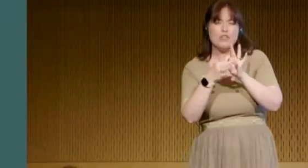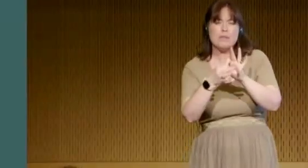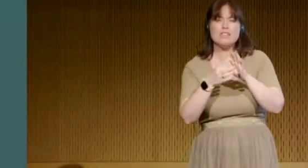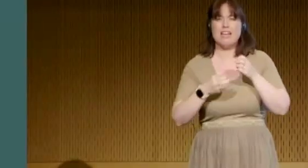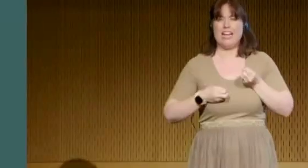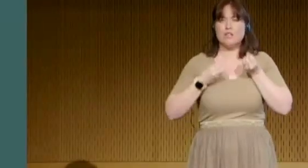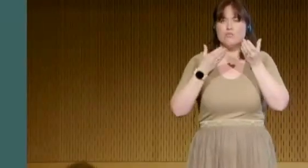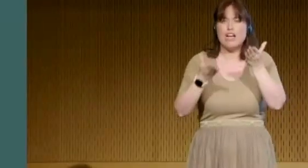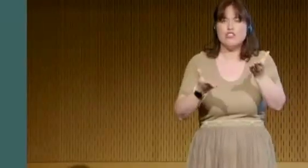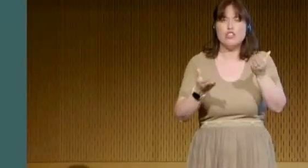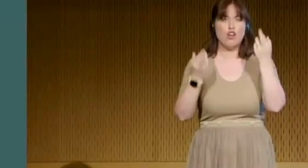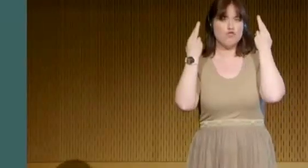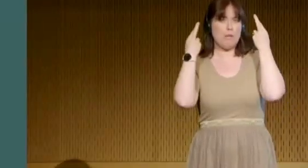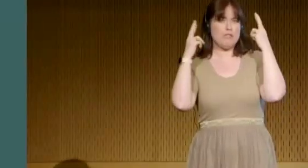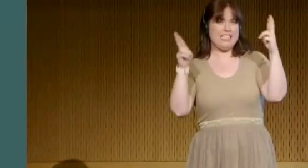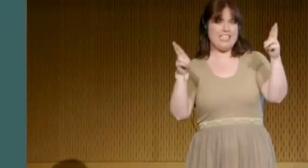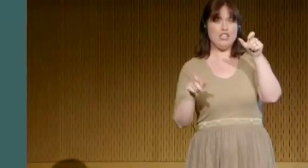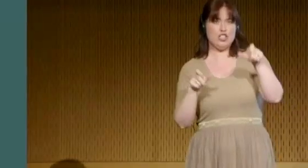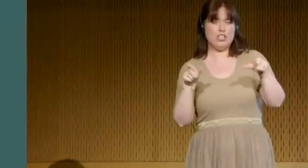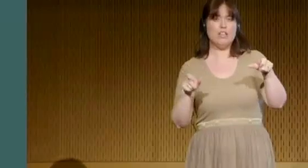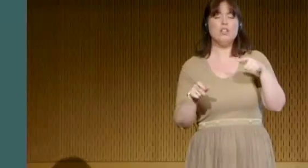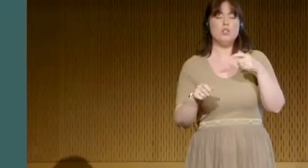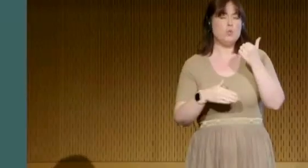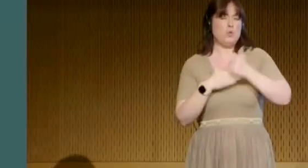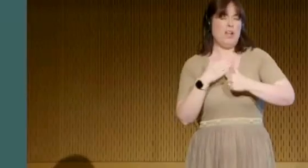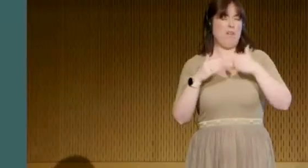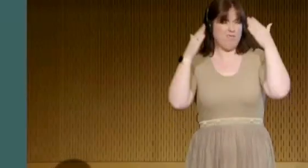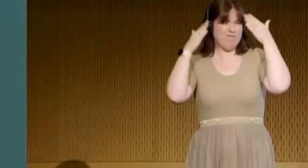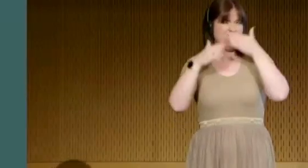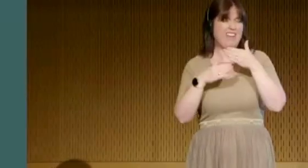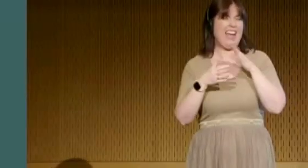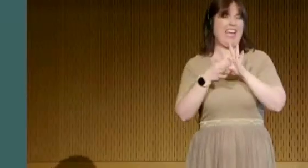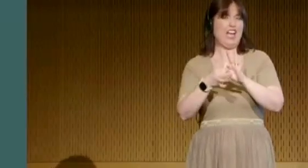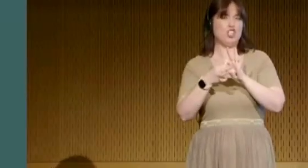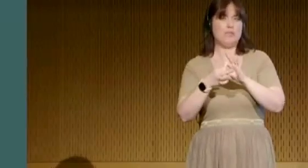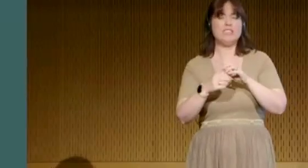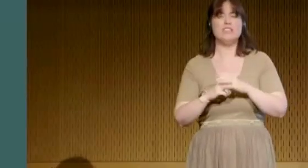It's really engagement that I'm going to focus on because what I find is that I suppose we've